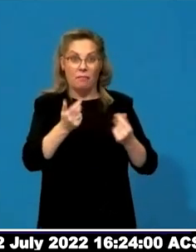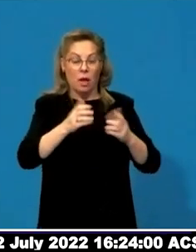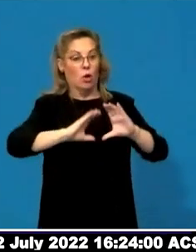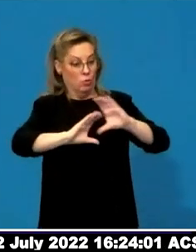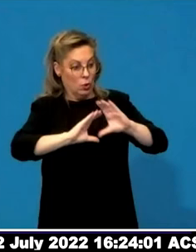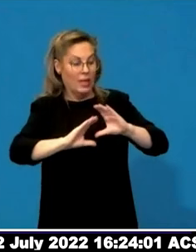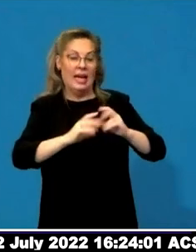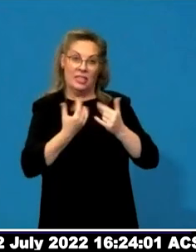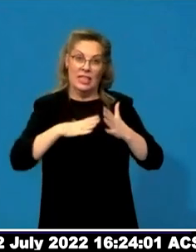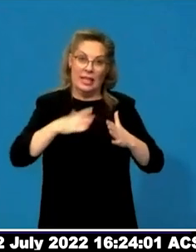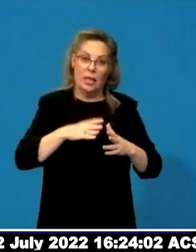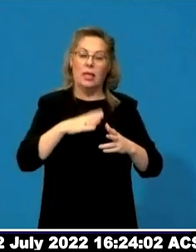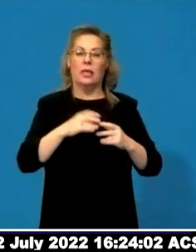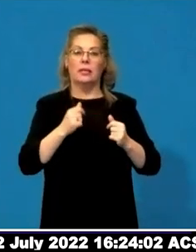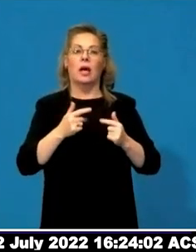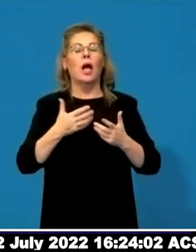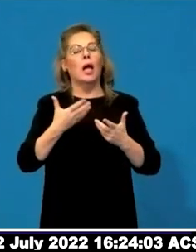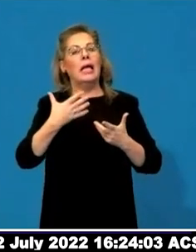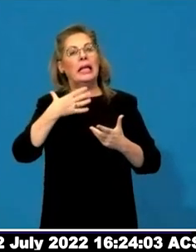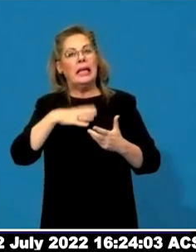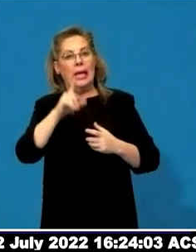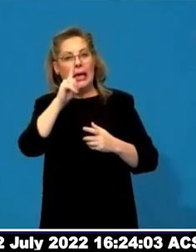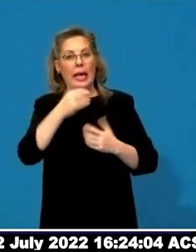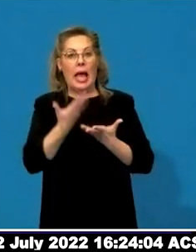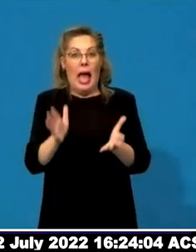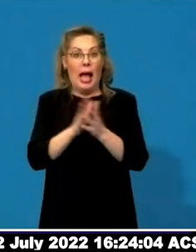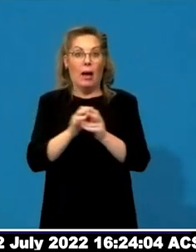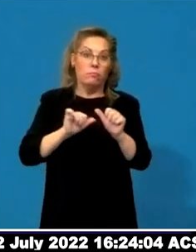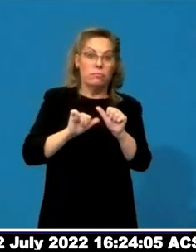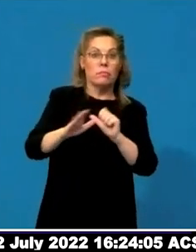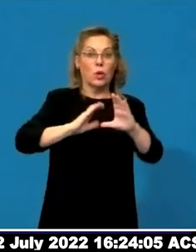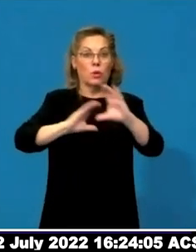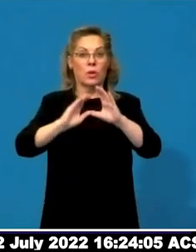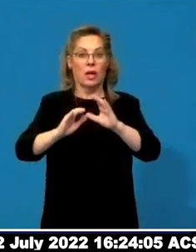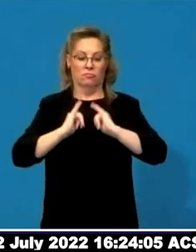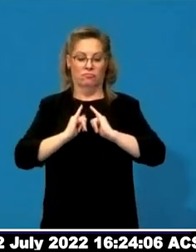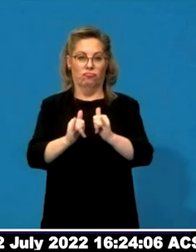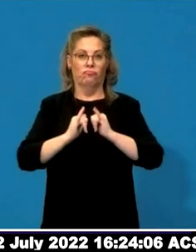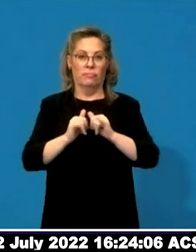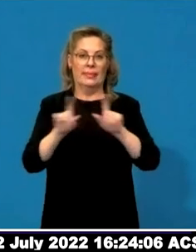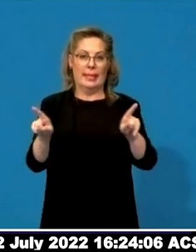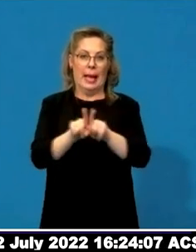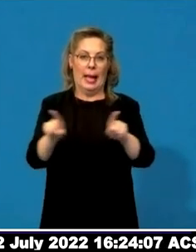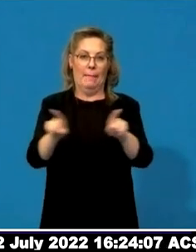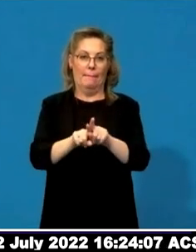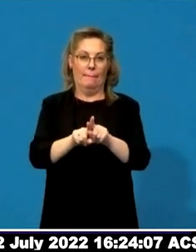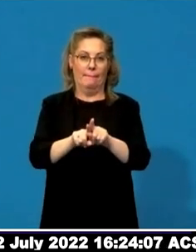who know your community. That there is a connection. So I was interested in that question.